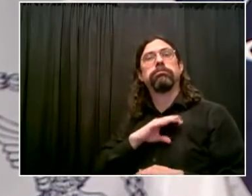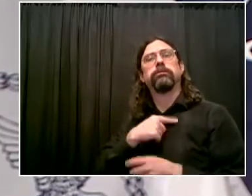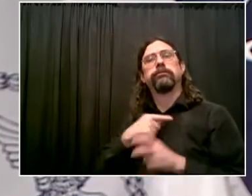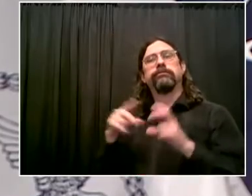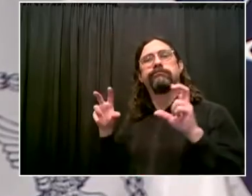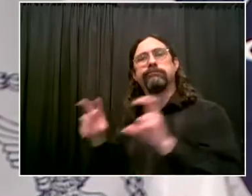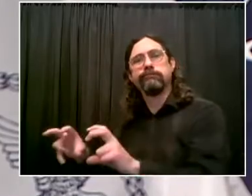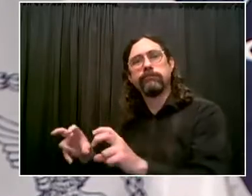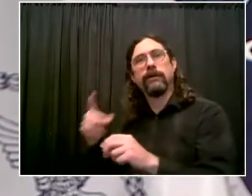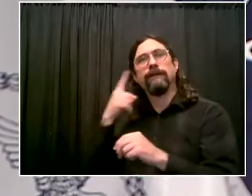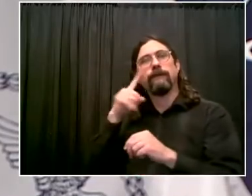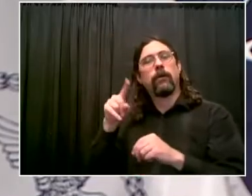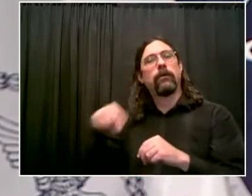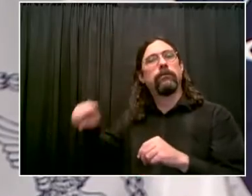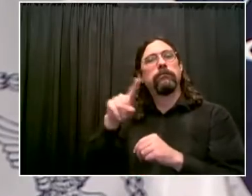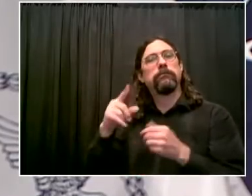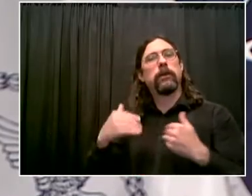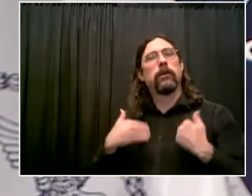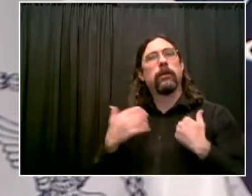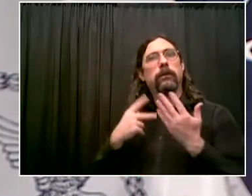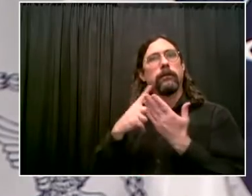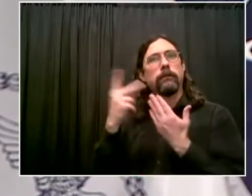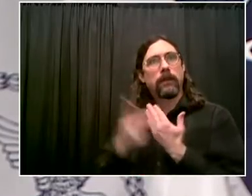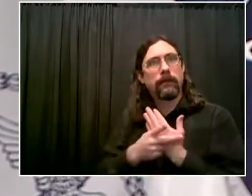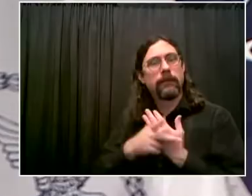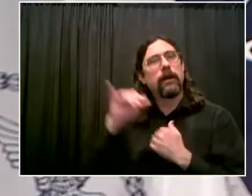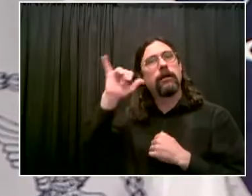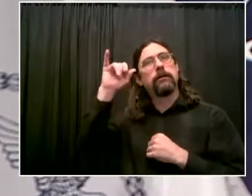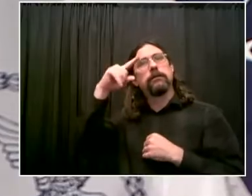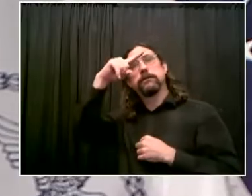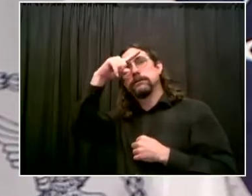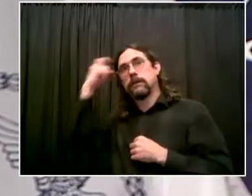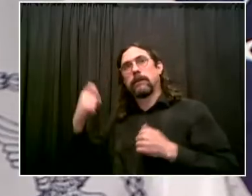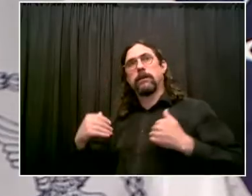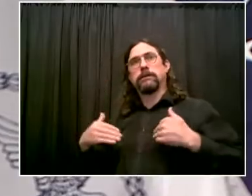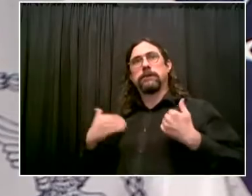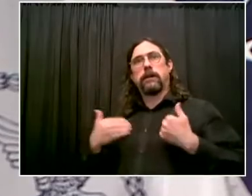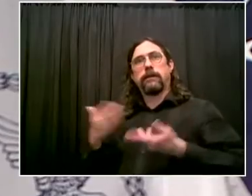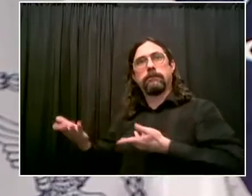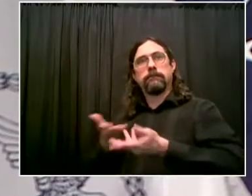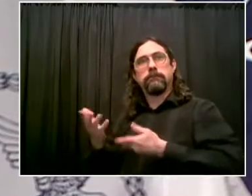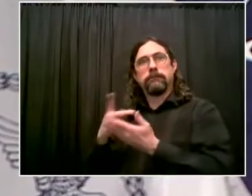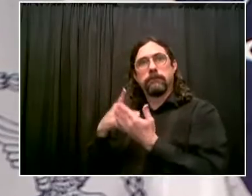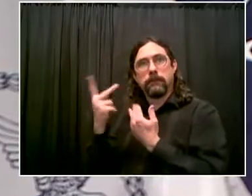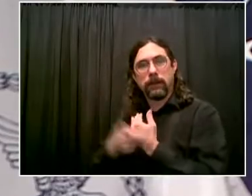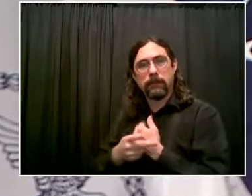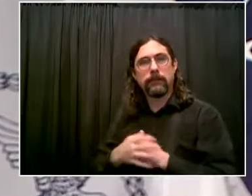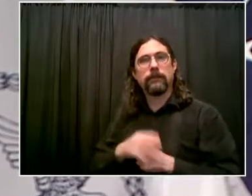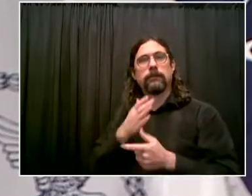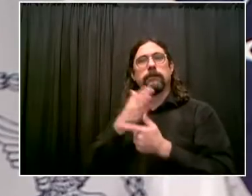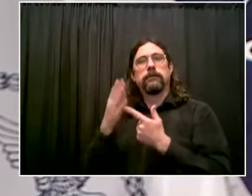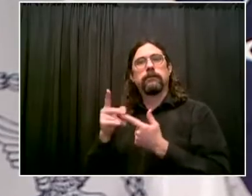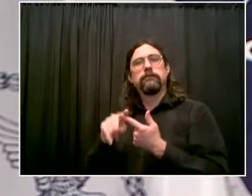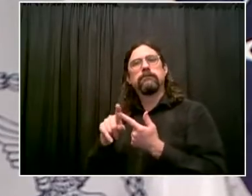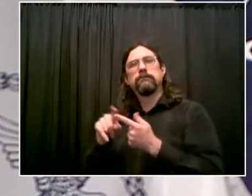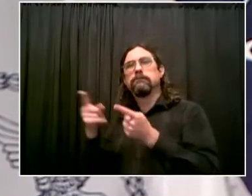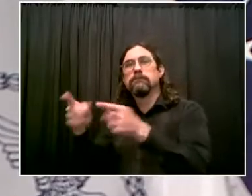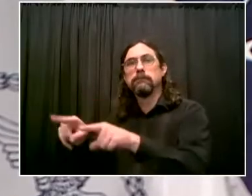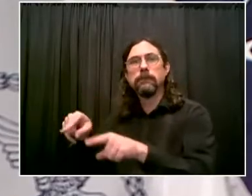SUMMER YOUTH EMPLOYMENT, EFFORTS TO HELP YOUNG PEOPLE WITH SOCIAL AND EMOTIONAL LEARNING.